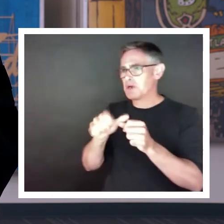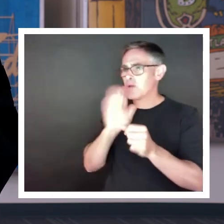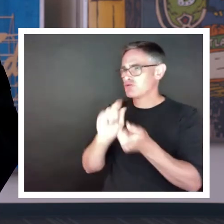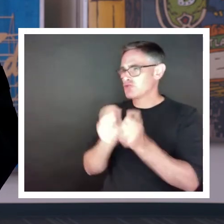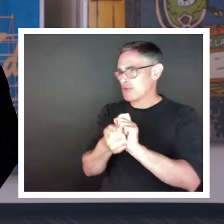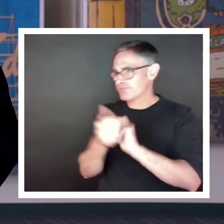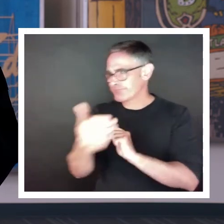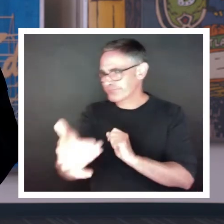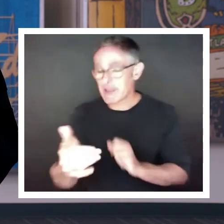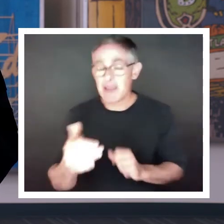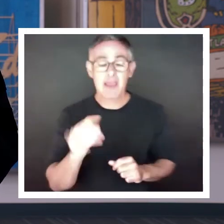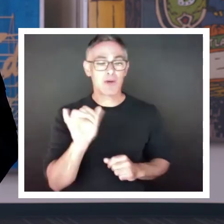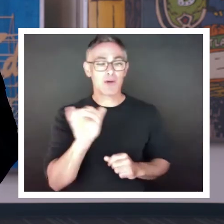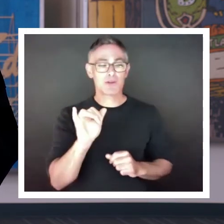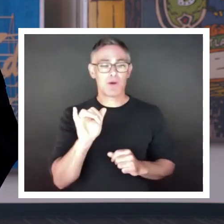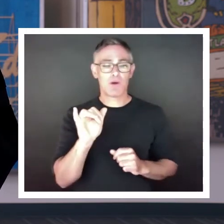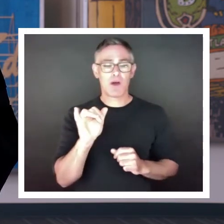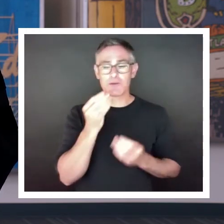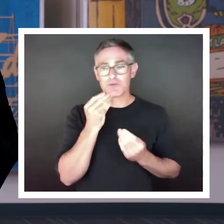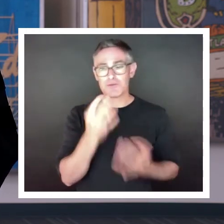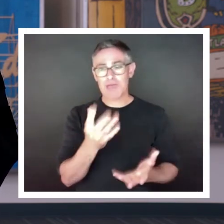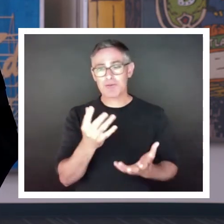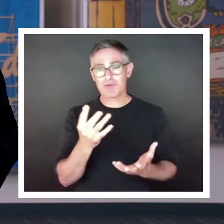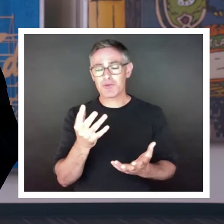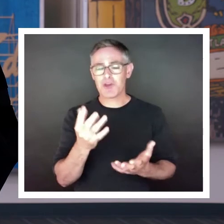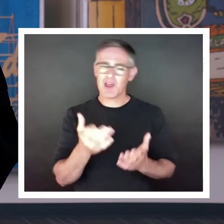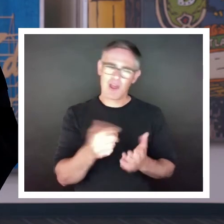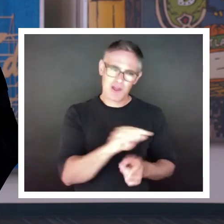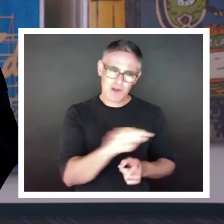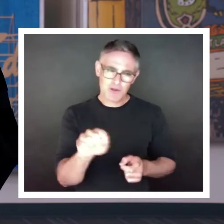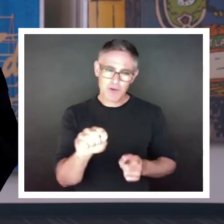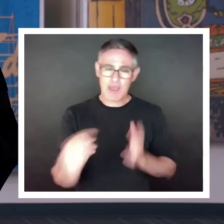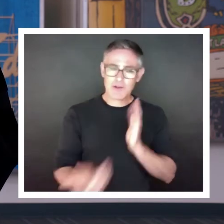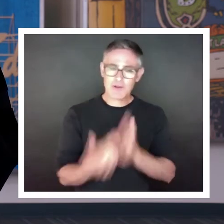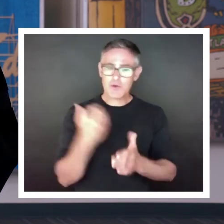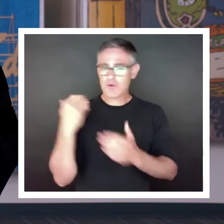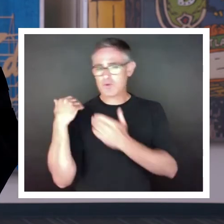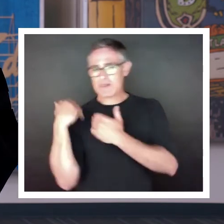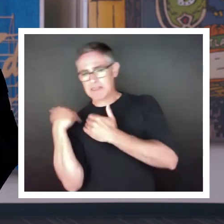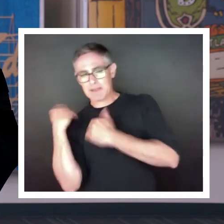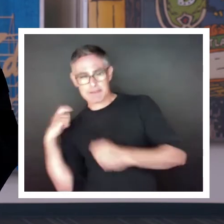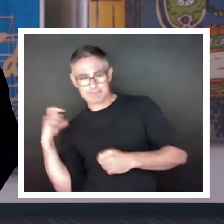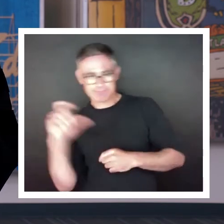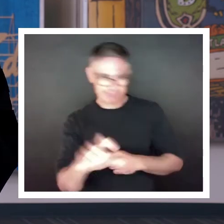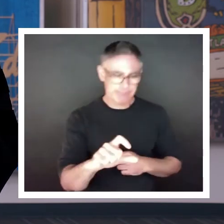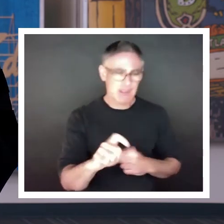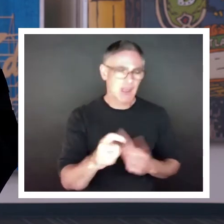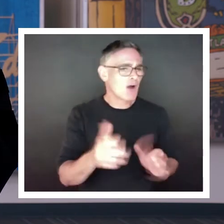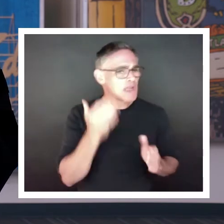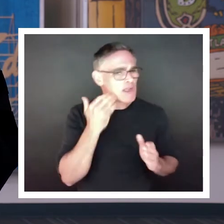responsibilities now, knowing that you were working inside of communities, finding magic in every day,